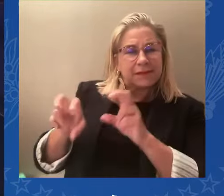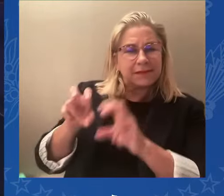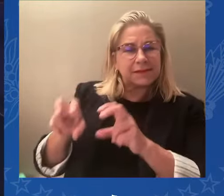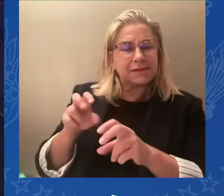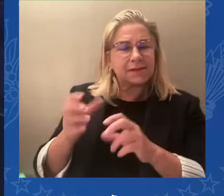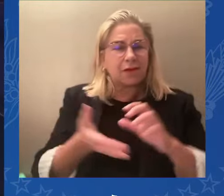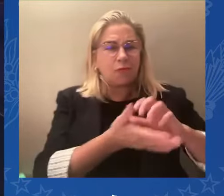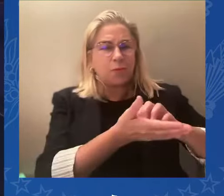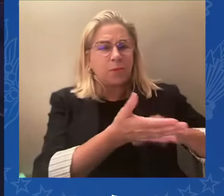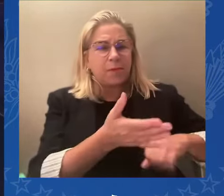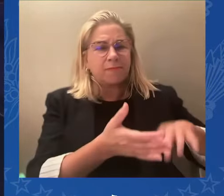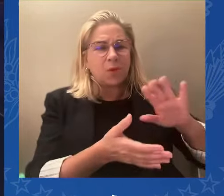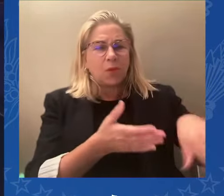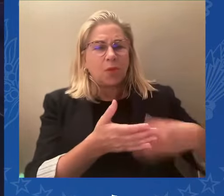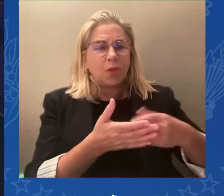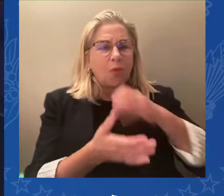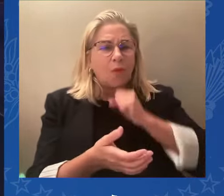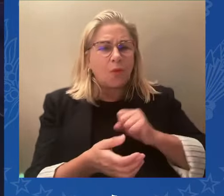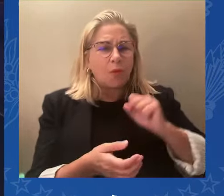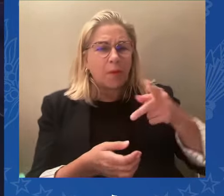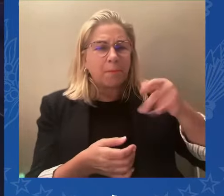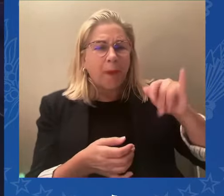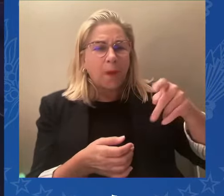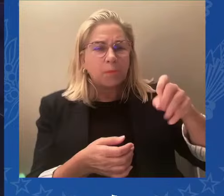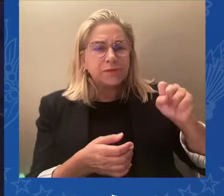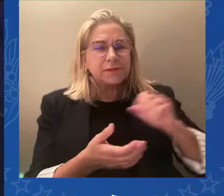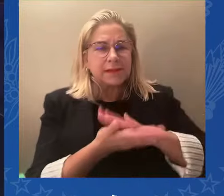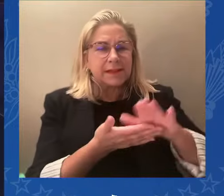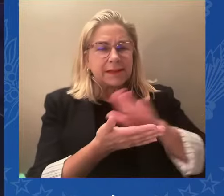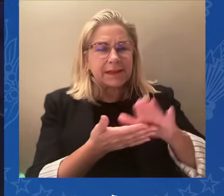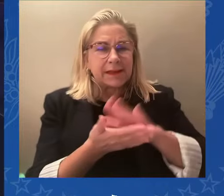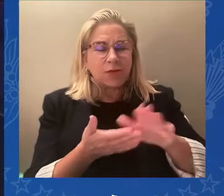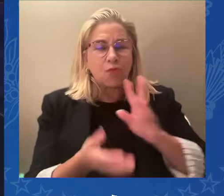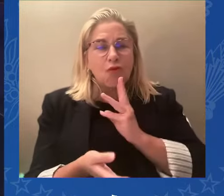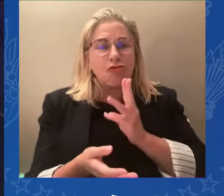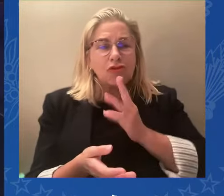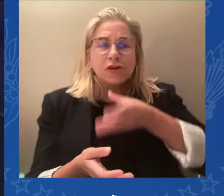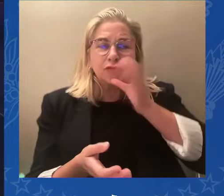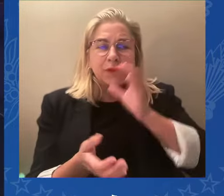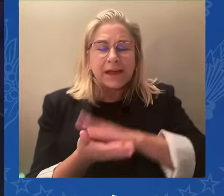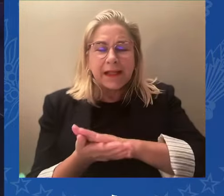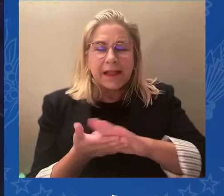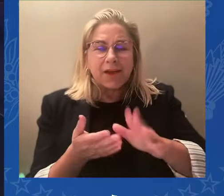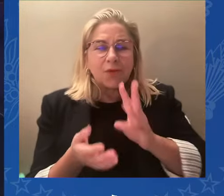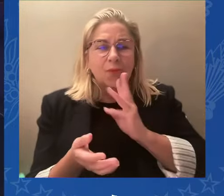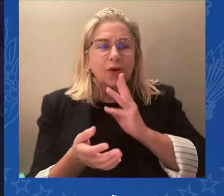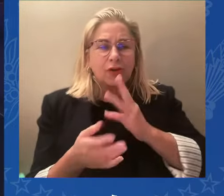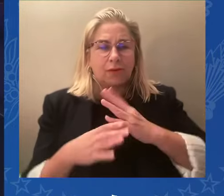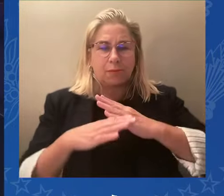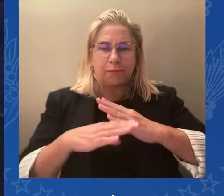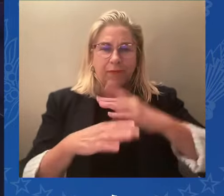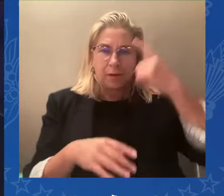We’re d- -- we’re delivering affordable high-speed broadband so no child has to do their homework outside a McDonald’s parking lot.